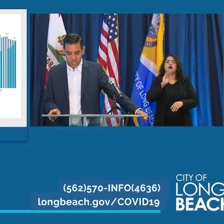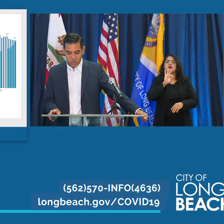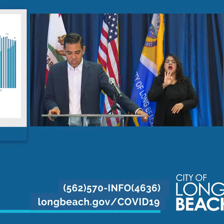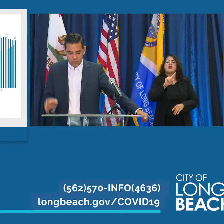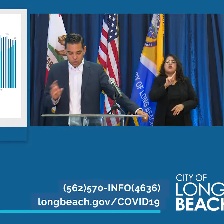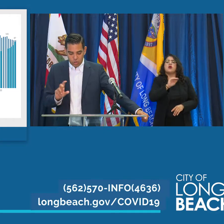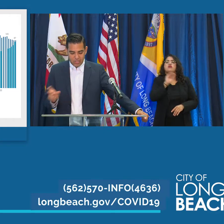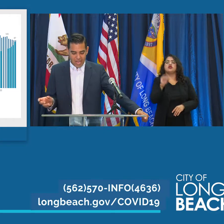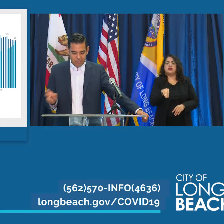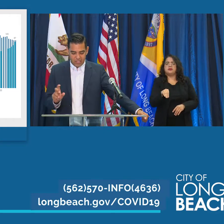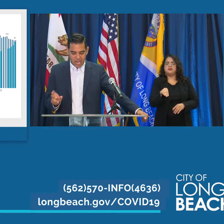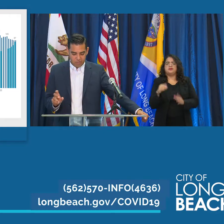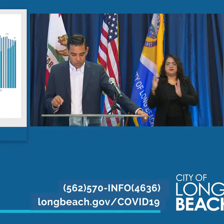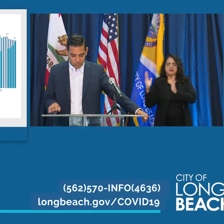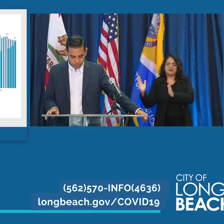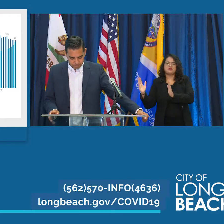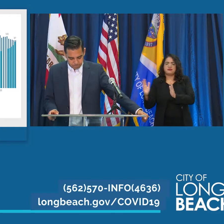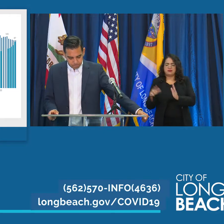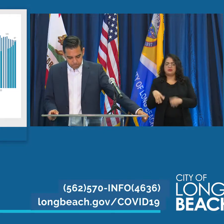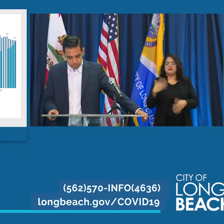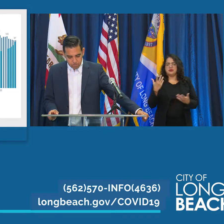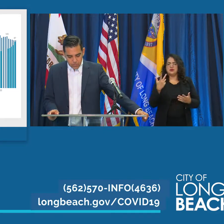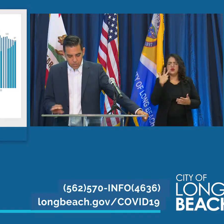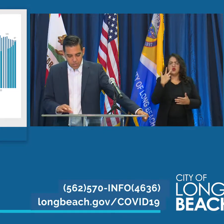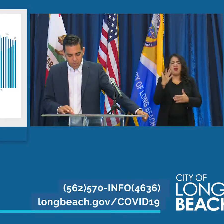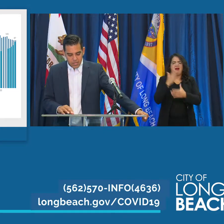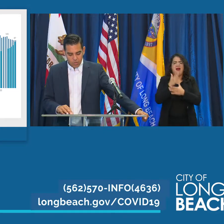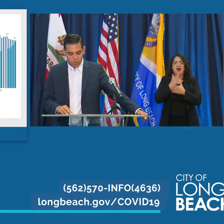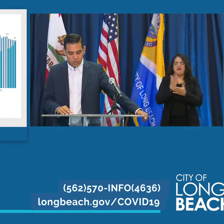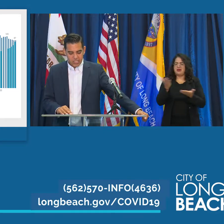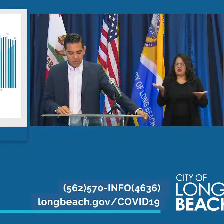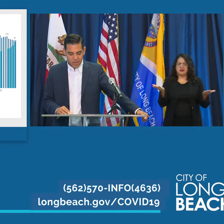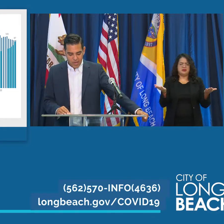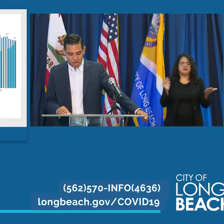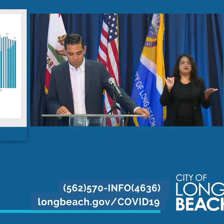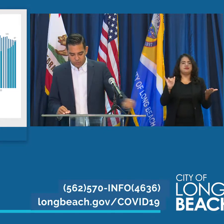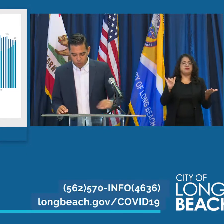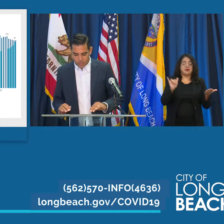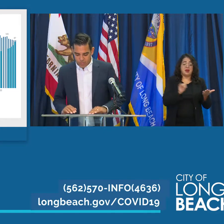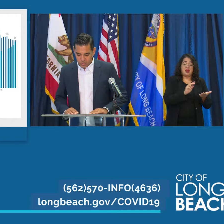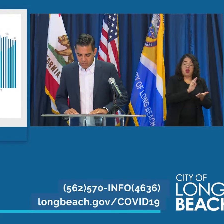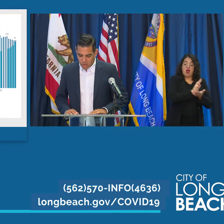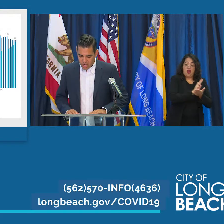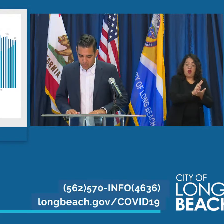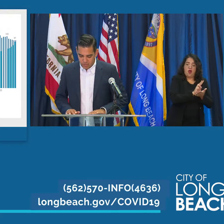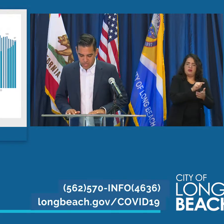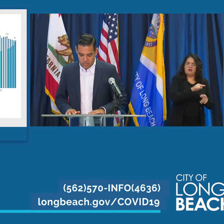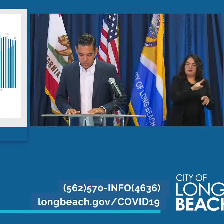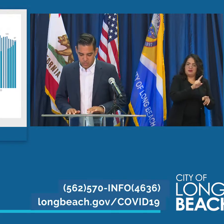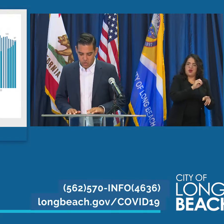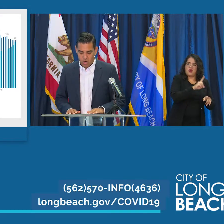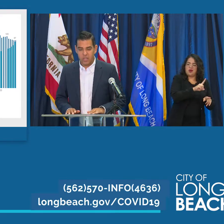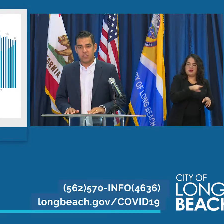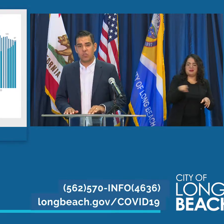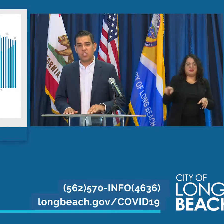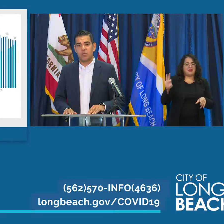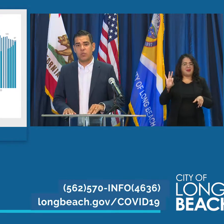increase if you look at the average. Now currently almost 40 percent of our hospitalizations are associated with